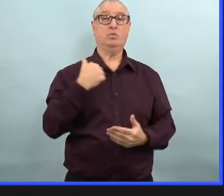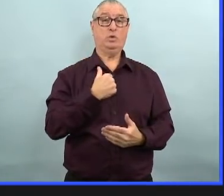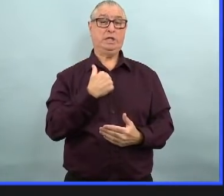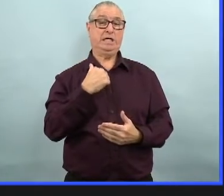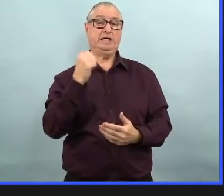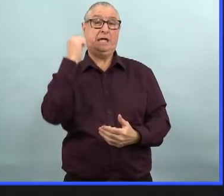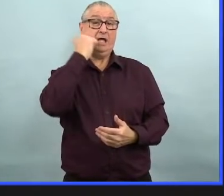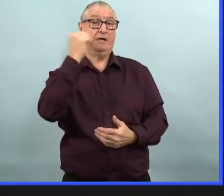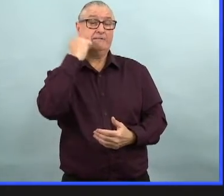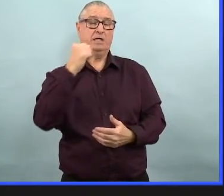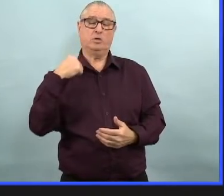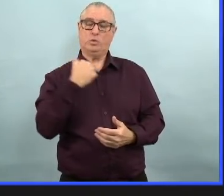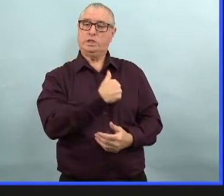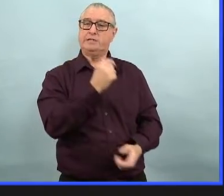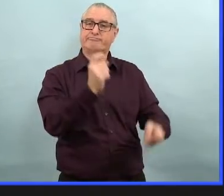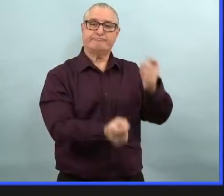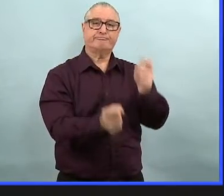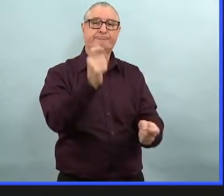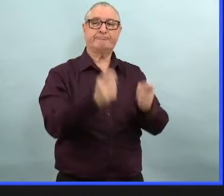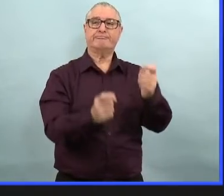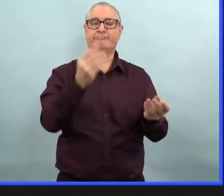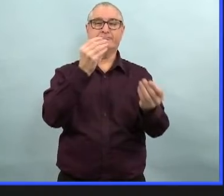from ctv winnipeg michelle